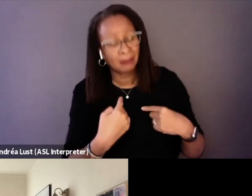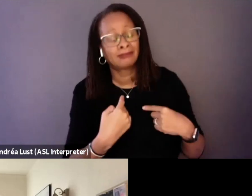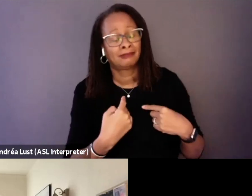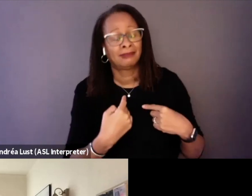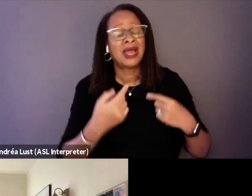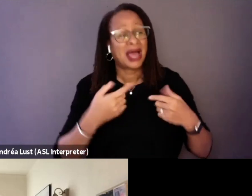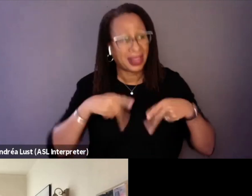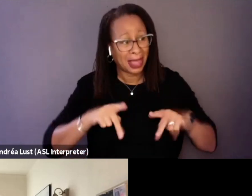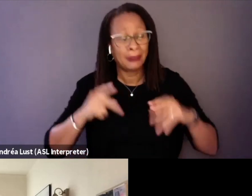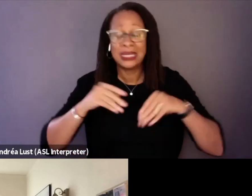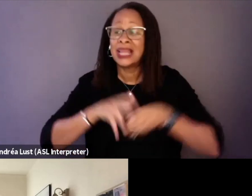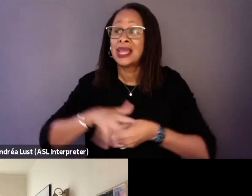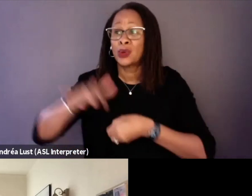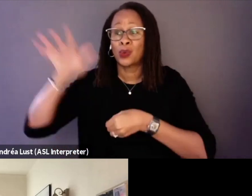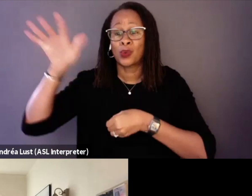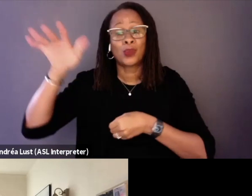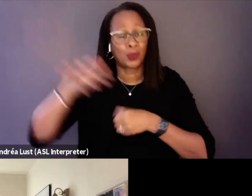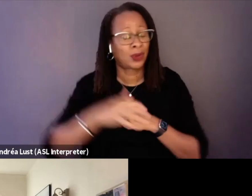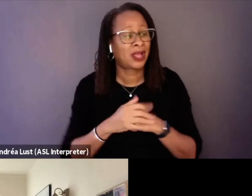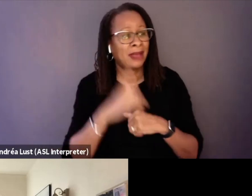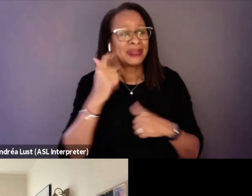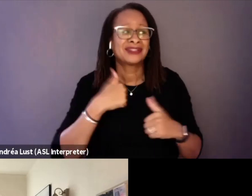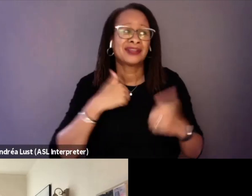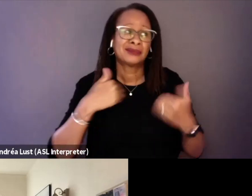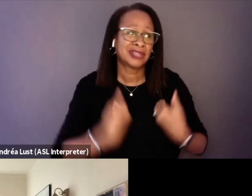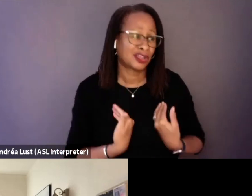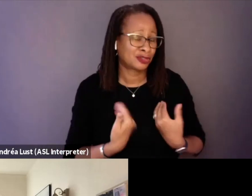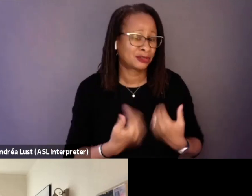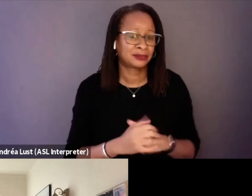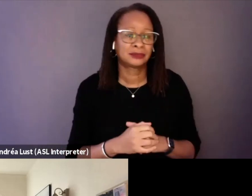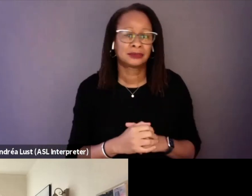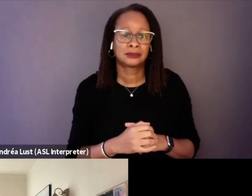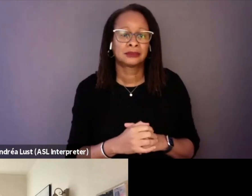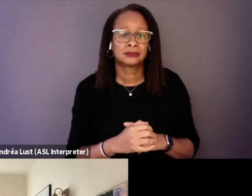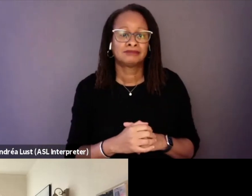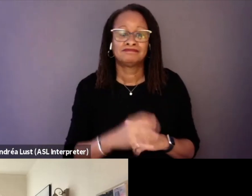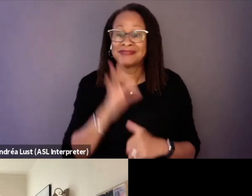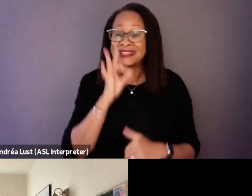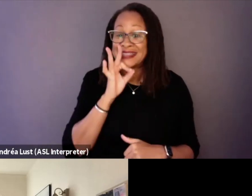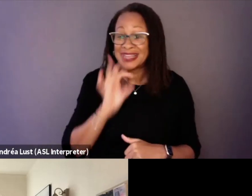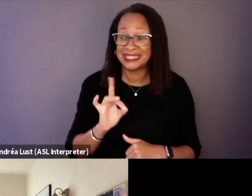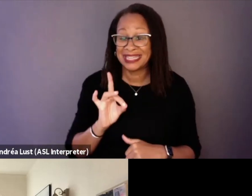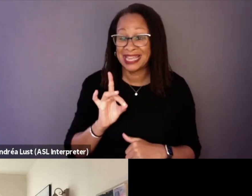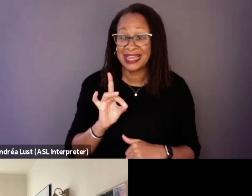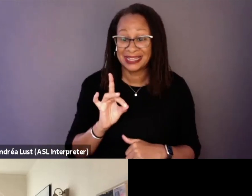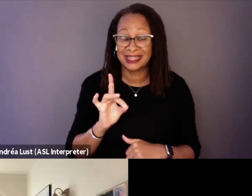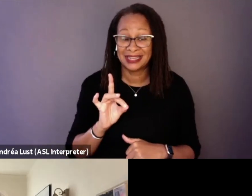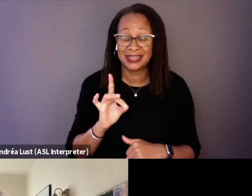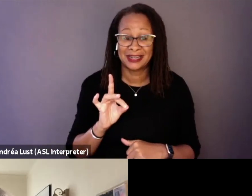Just let me, because I'm tired. She was in 98 when she passed away.